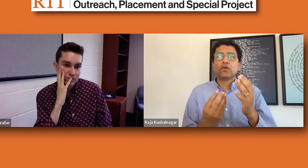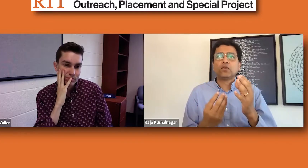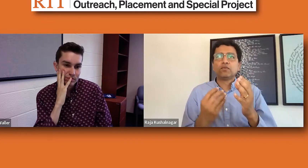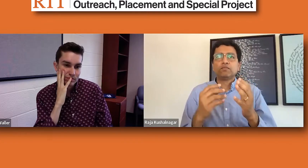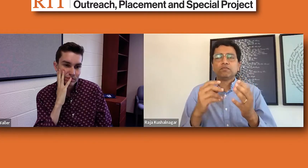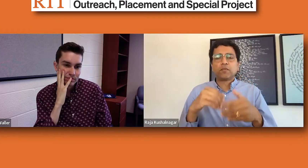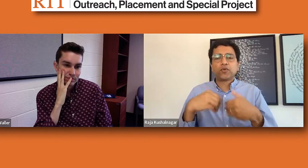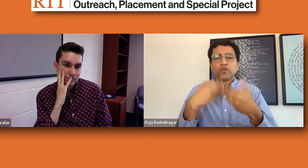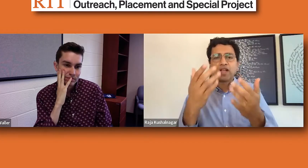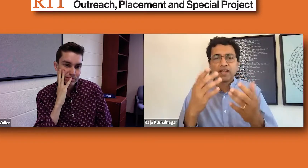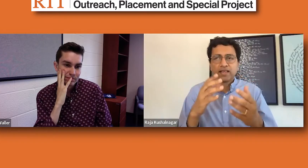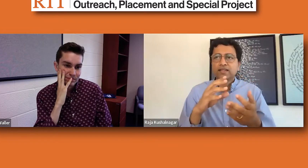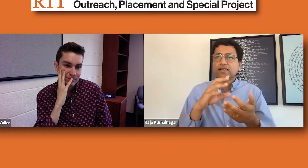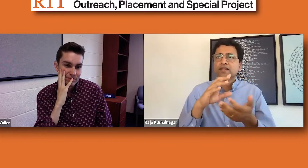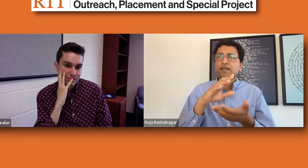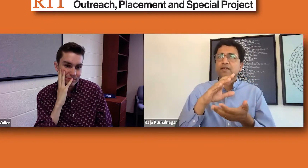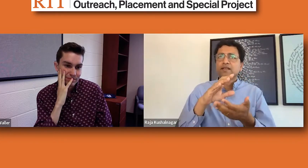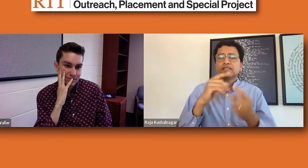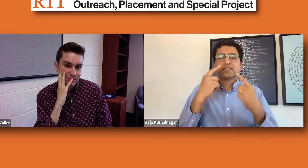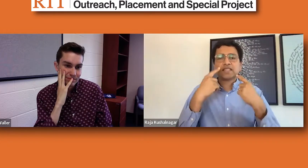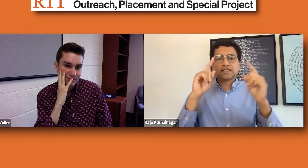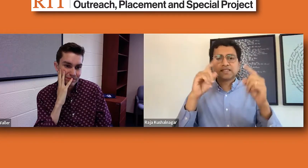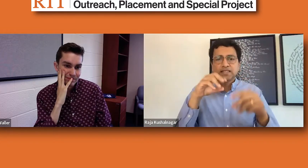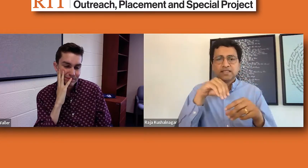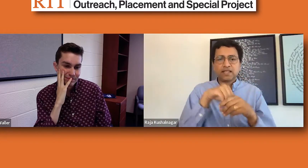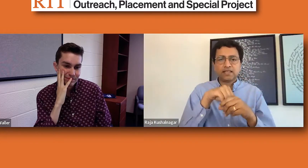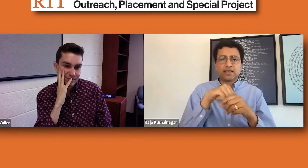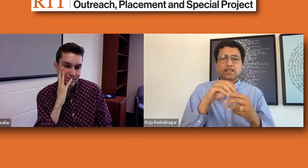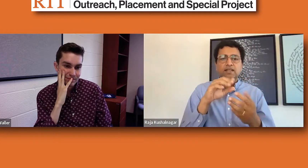That's really one of the most important parts of the program is to provide